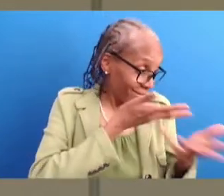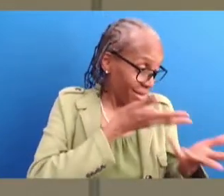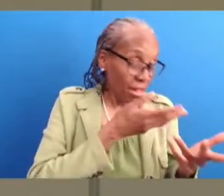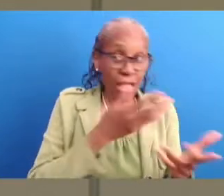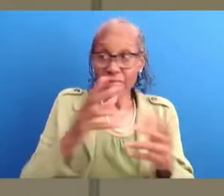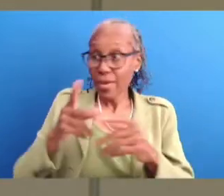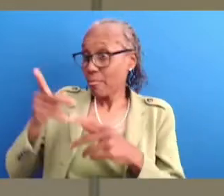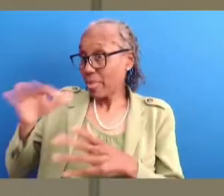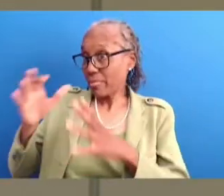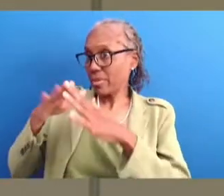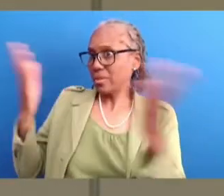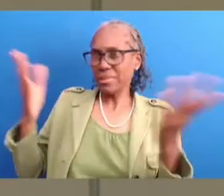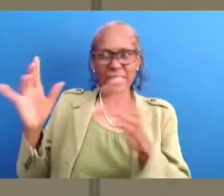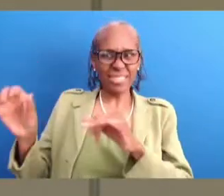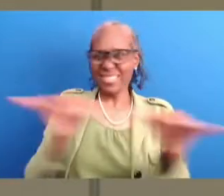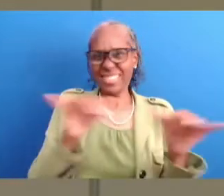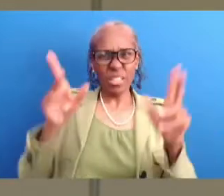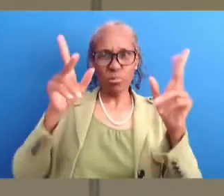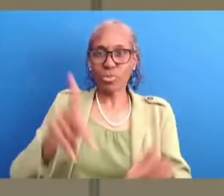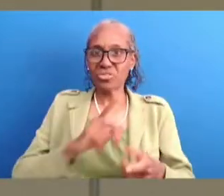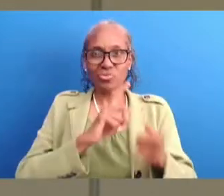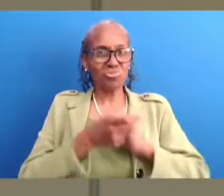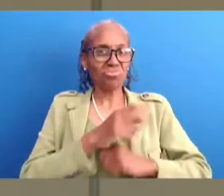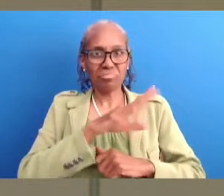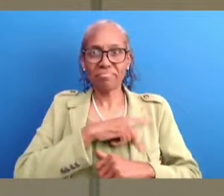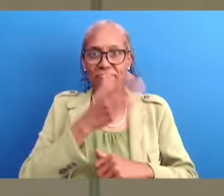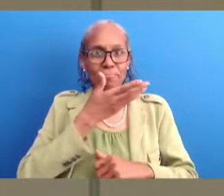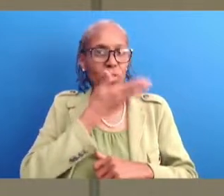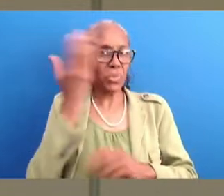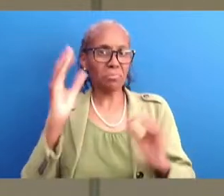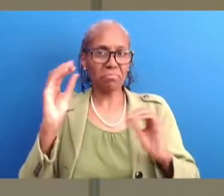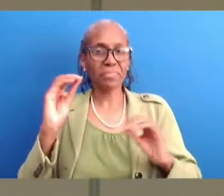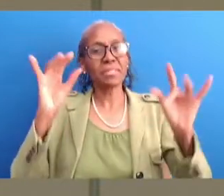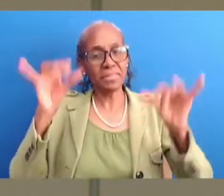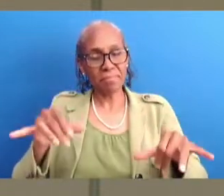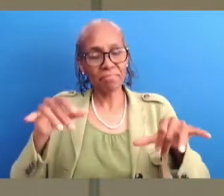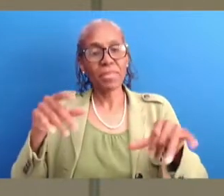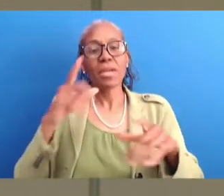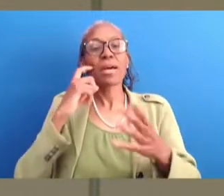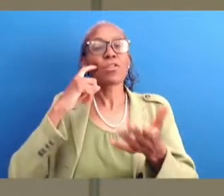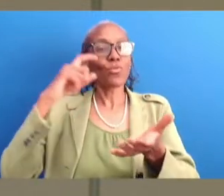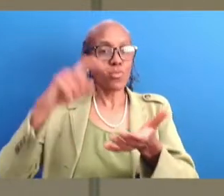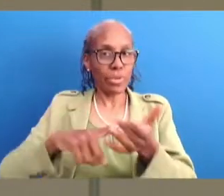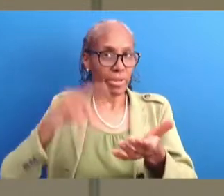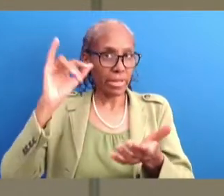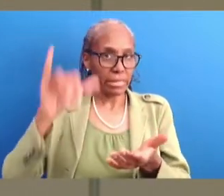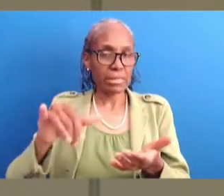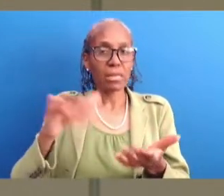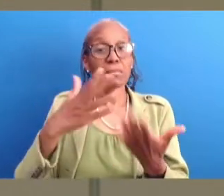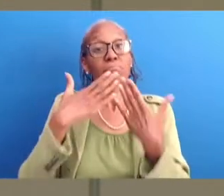ARE THE SAME AS THEY ARE IN PUBLIC. I THINK THAT IS JUST SO